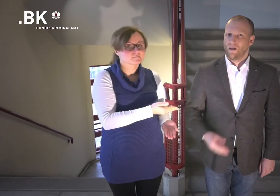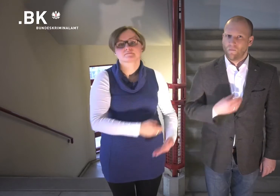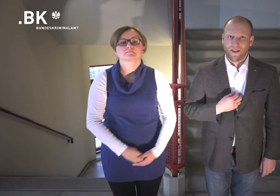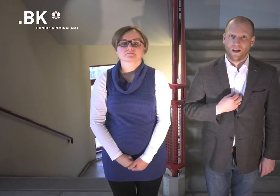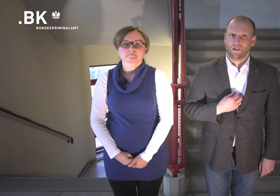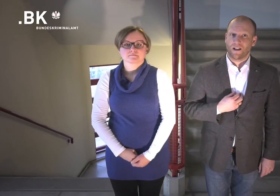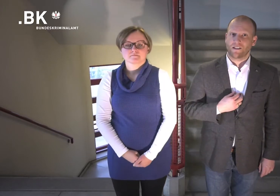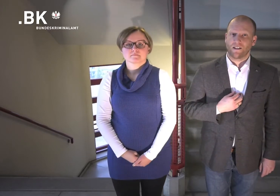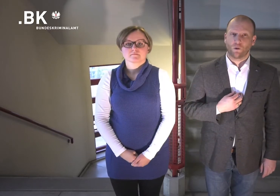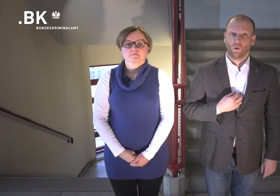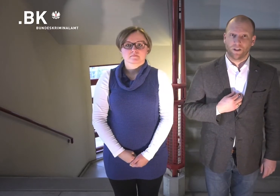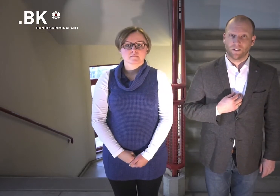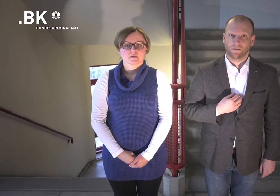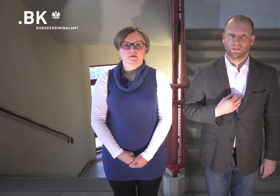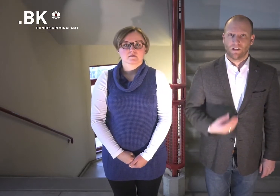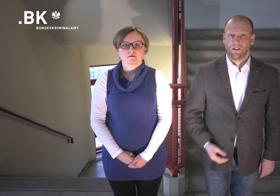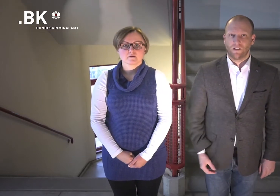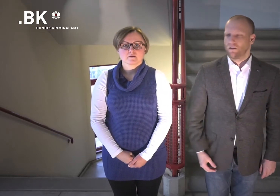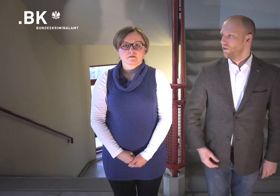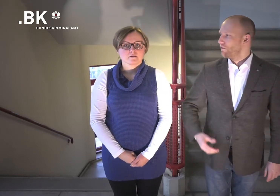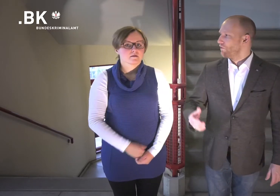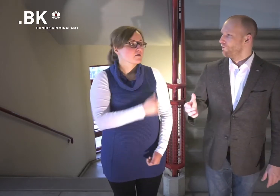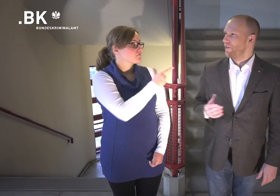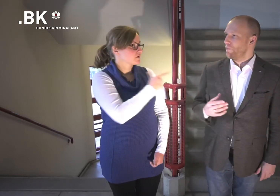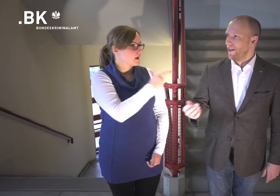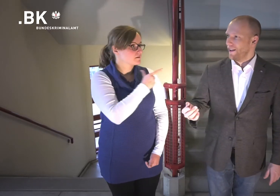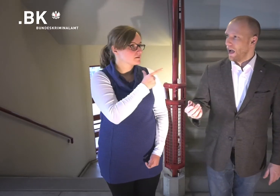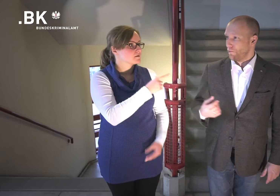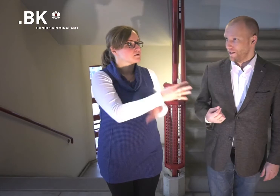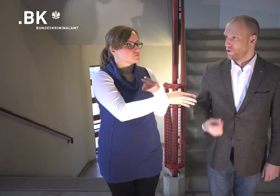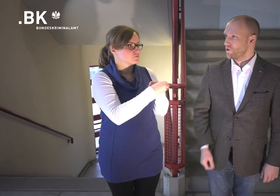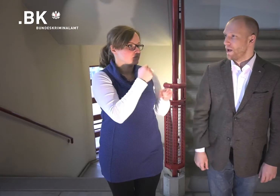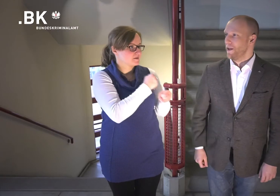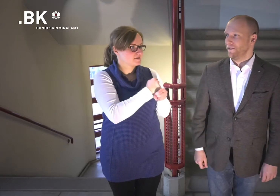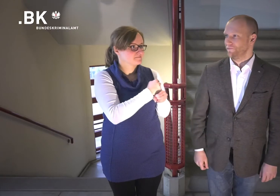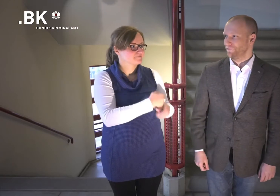... my name is Alexander Uhlir. We both work together.